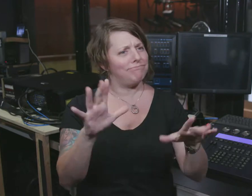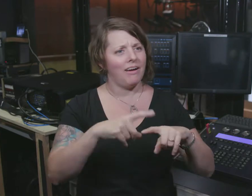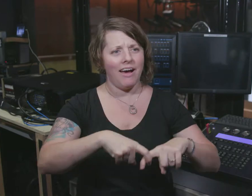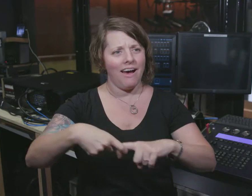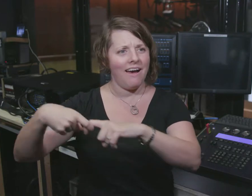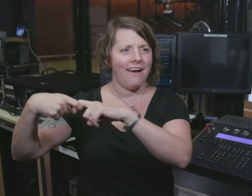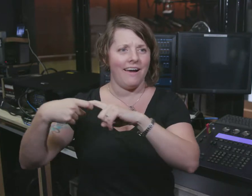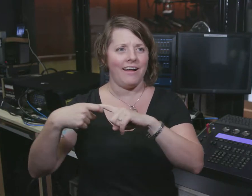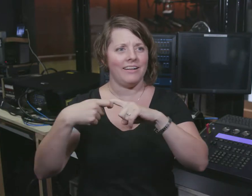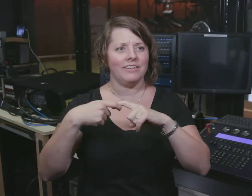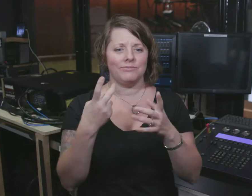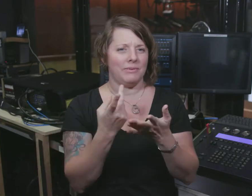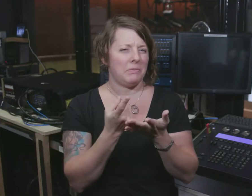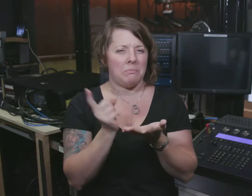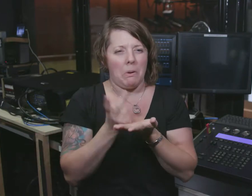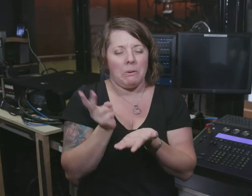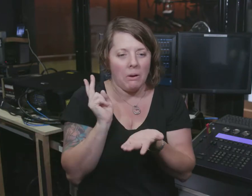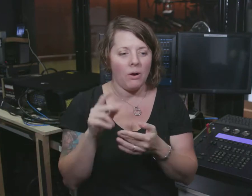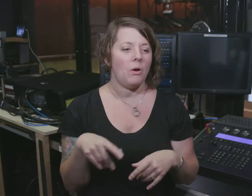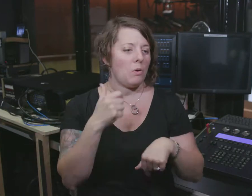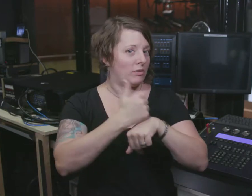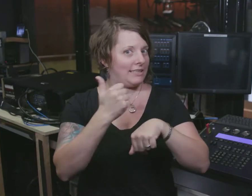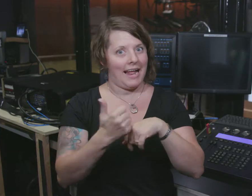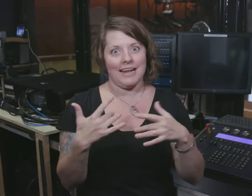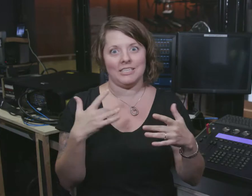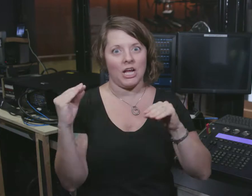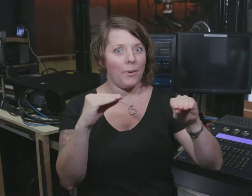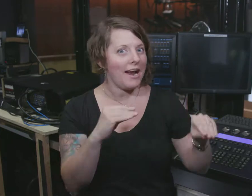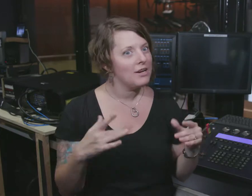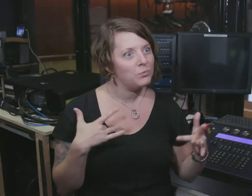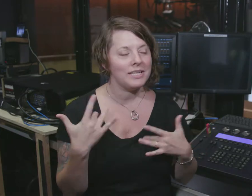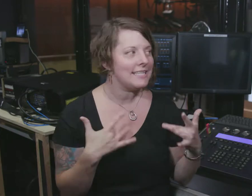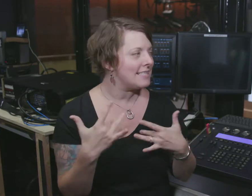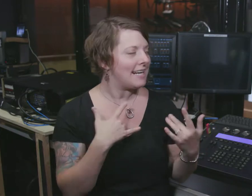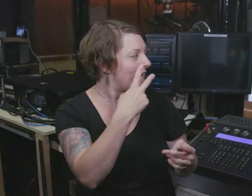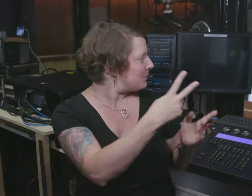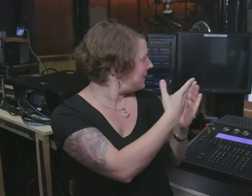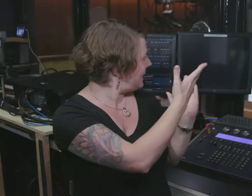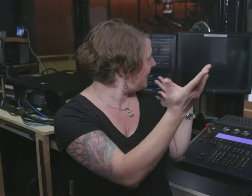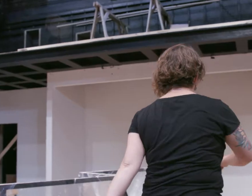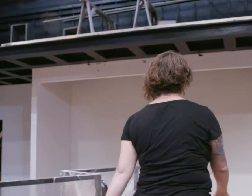The lights have all been hung as of about a week or two ago. The set’s being loaded in, which is exciting!